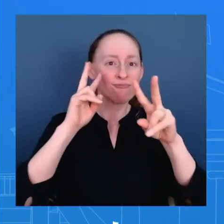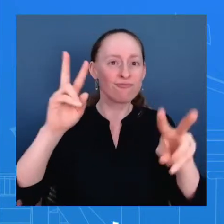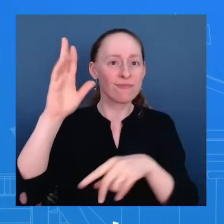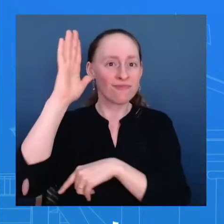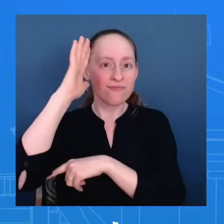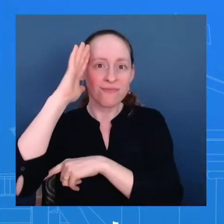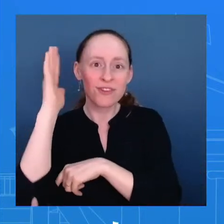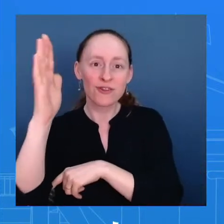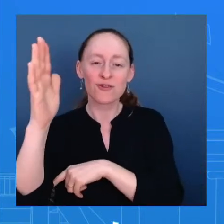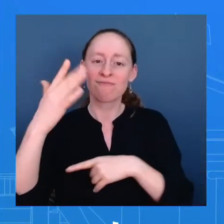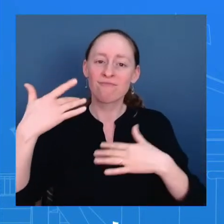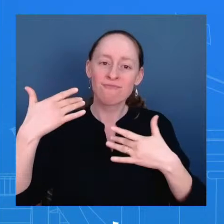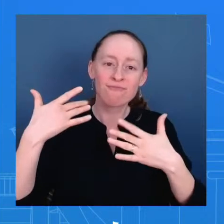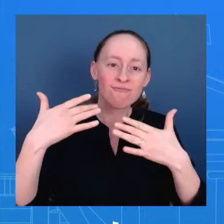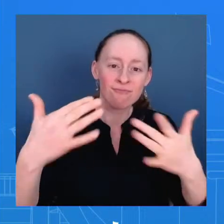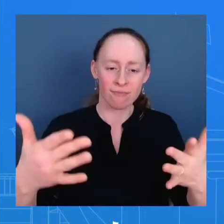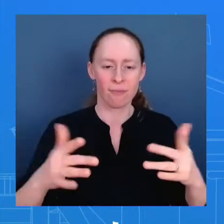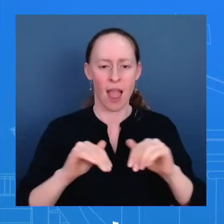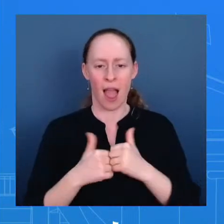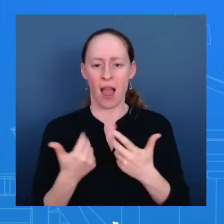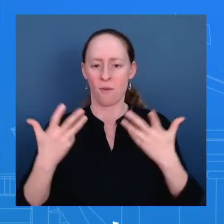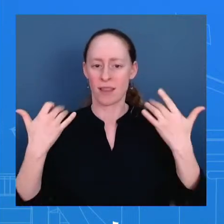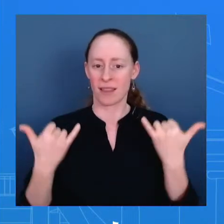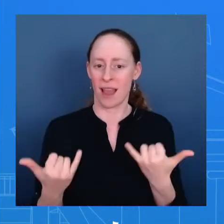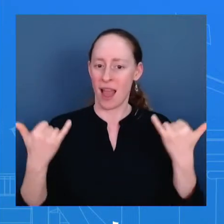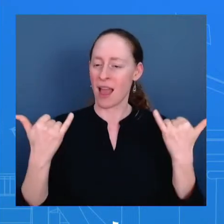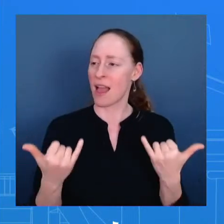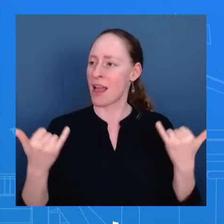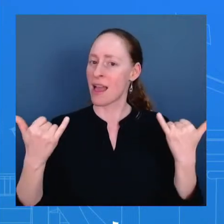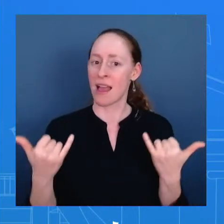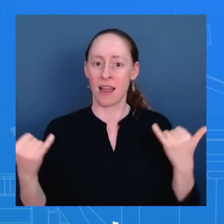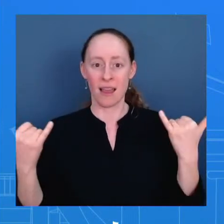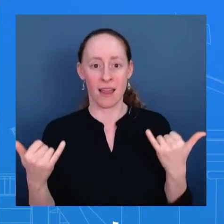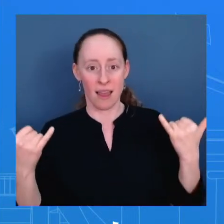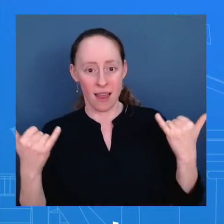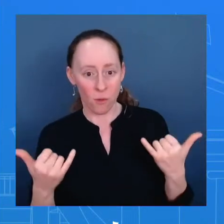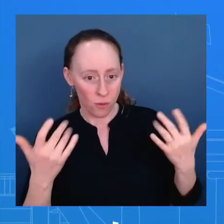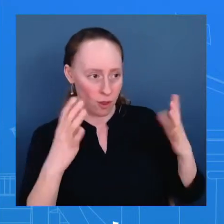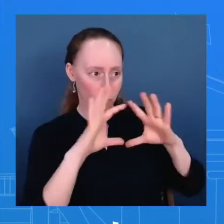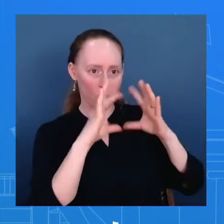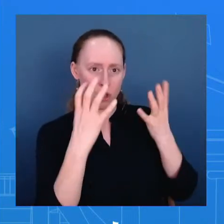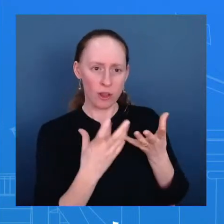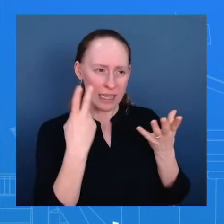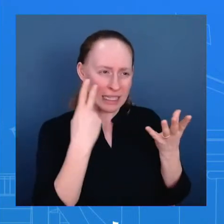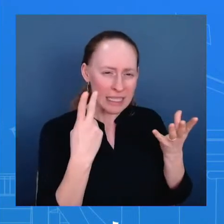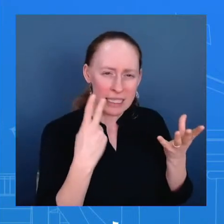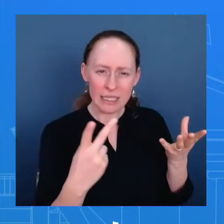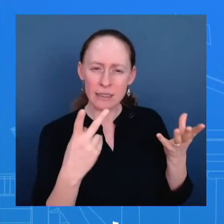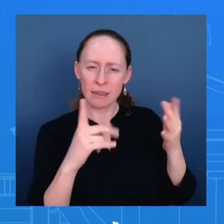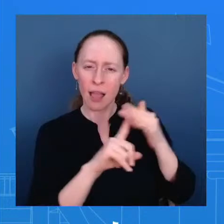how, in the world that we are in n- -- in the world that we're in now, how do we move forward? And you'll hear themes from this President